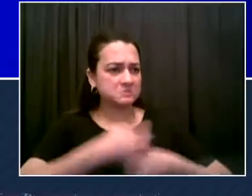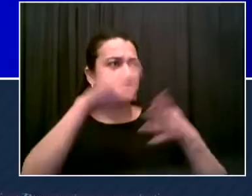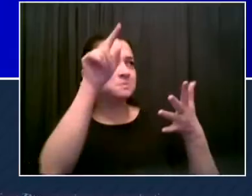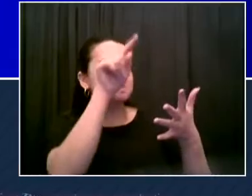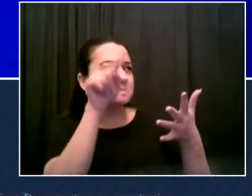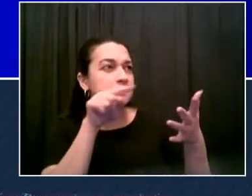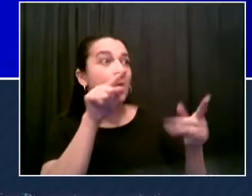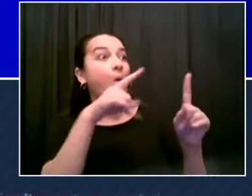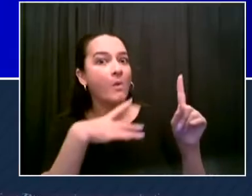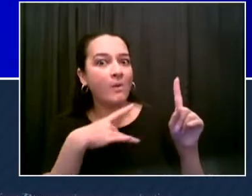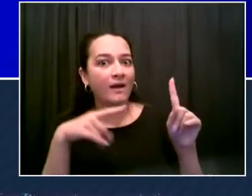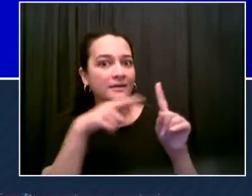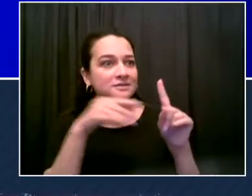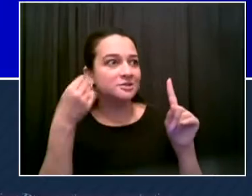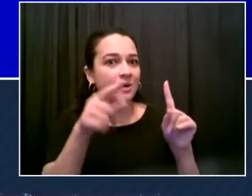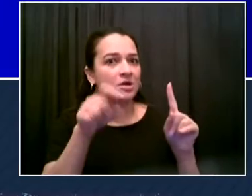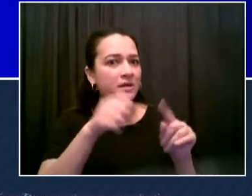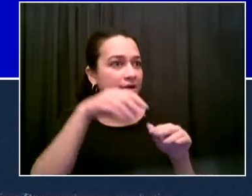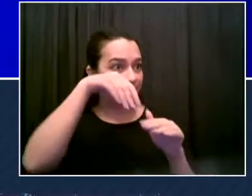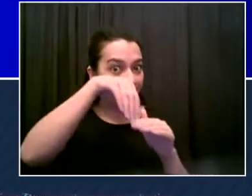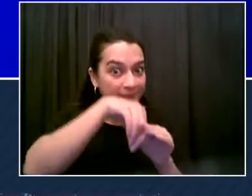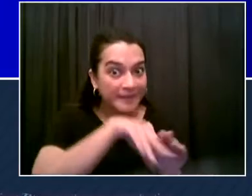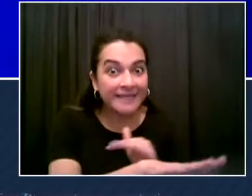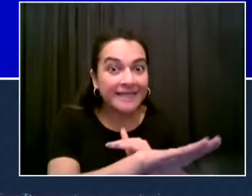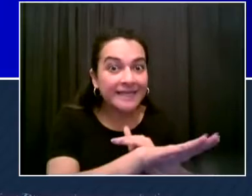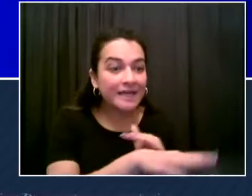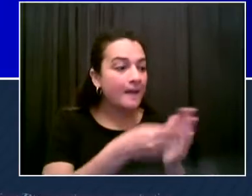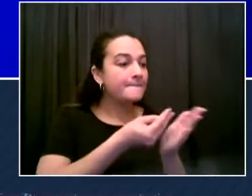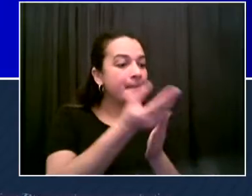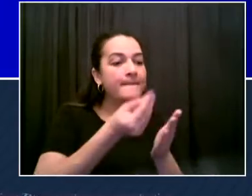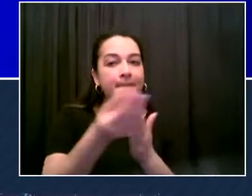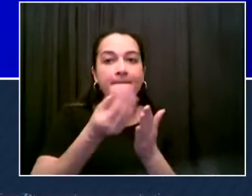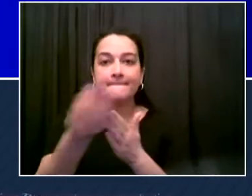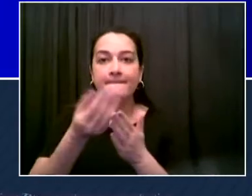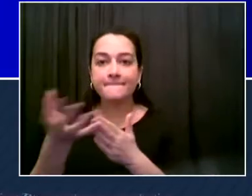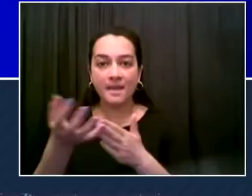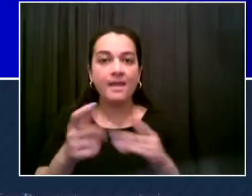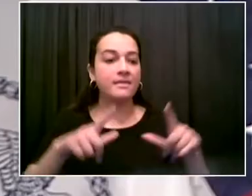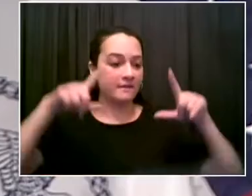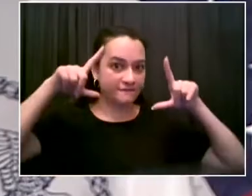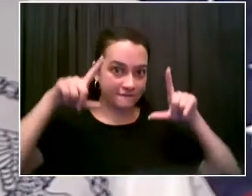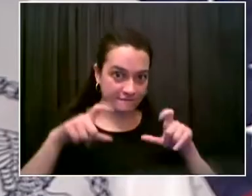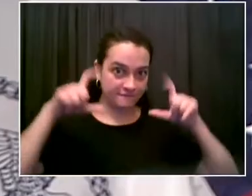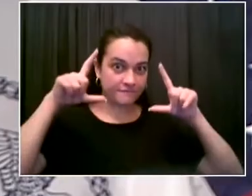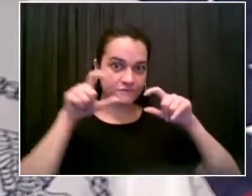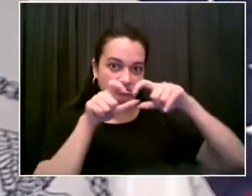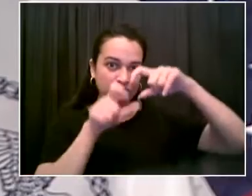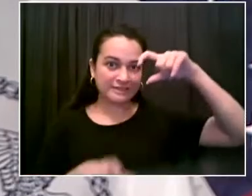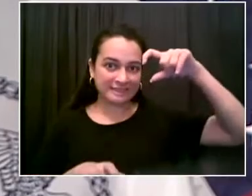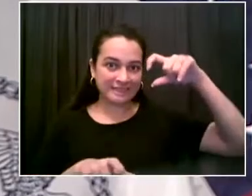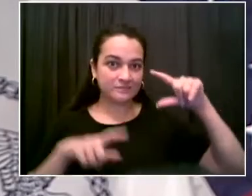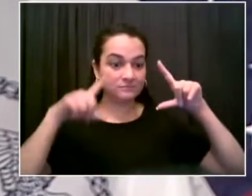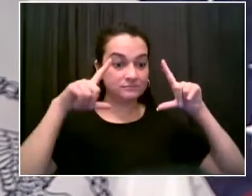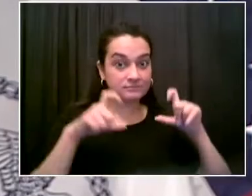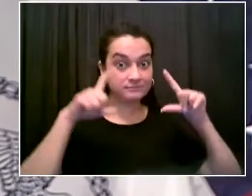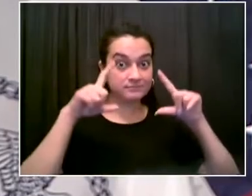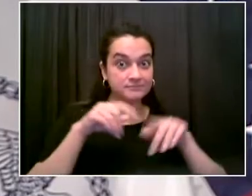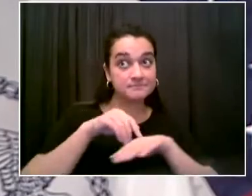GOING TO BE OUT THERE, ARE SMALL BUSINESS SERVIC ESWILL BE OUT THERE. THANK YOU TO THEM , ALL YOU'VE DONE TO SUPPORT